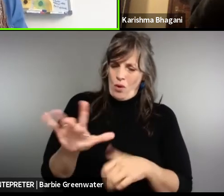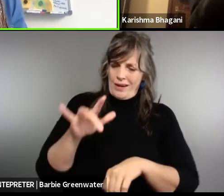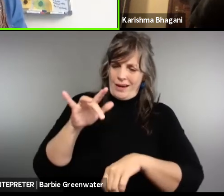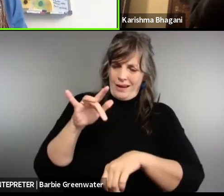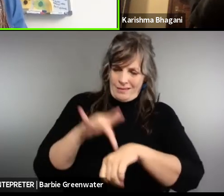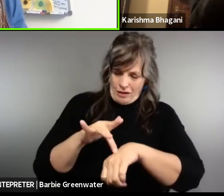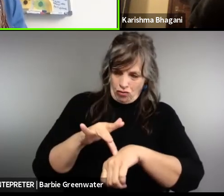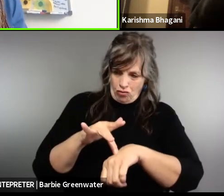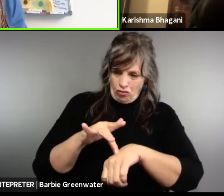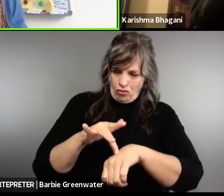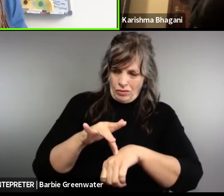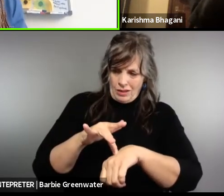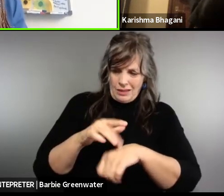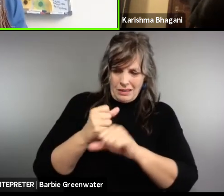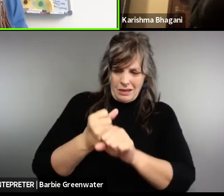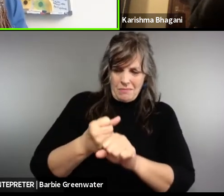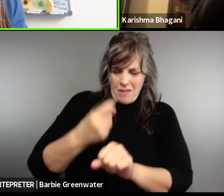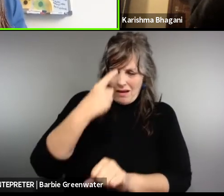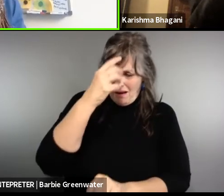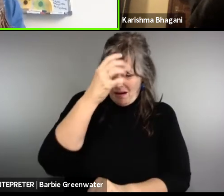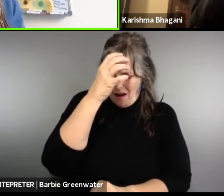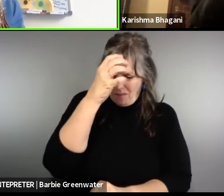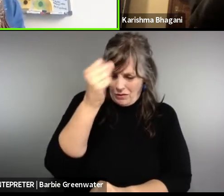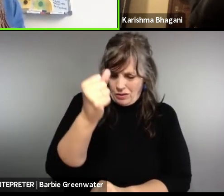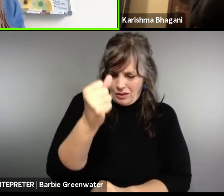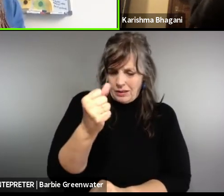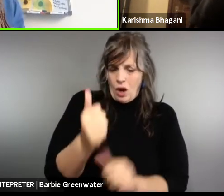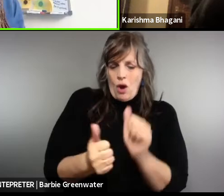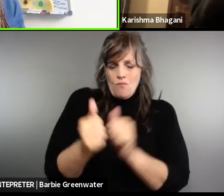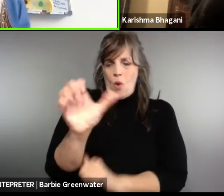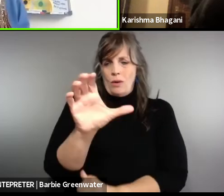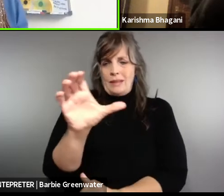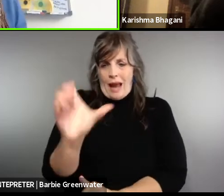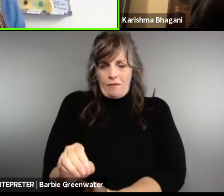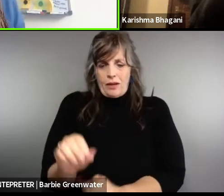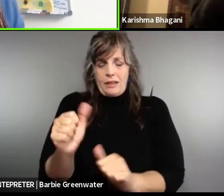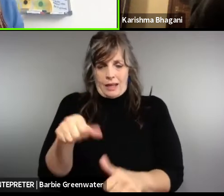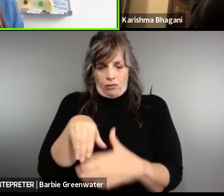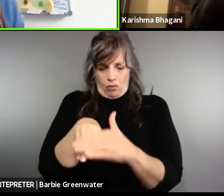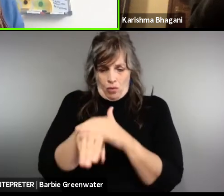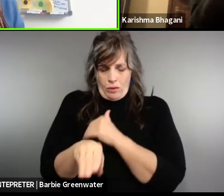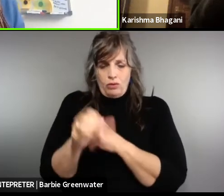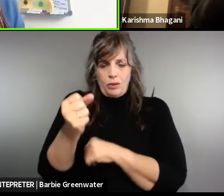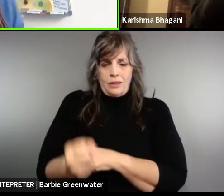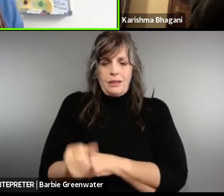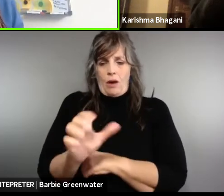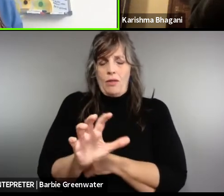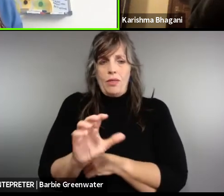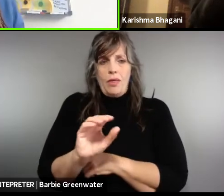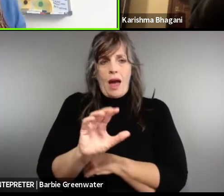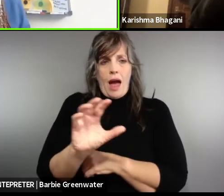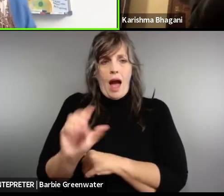can get into South Africa and most of the world can get into South Africa. They don't have a difficult visa process like the UK